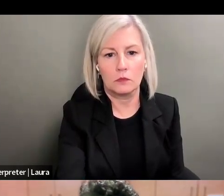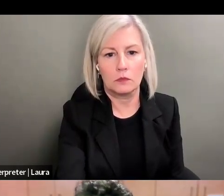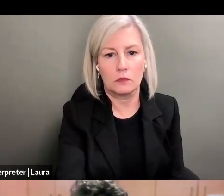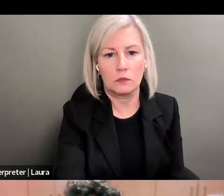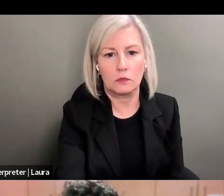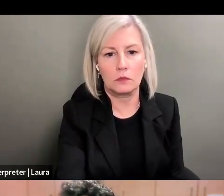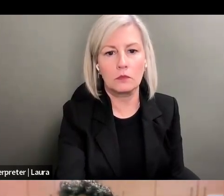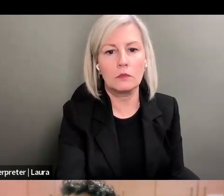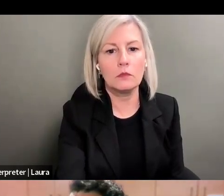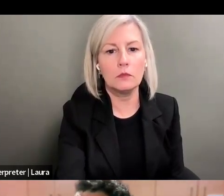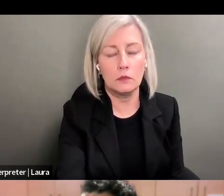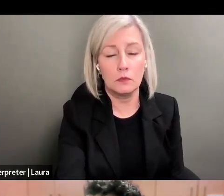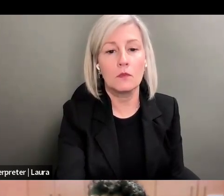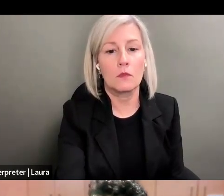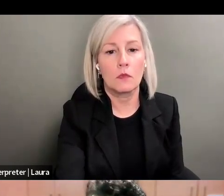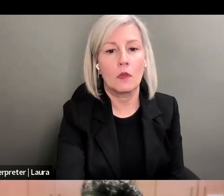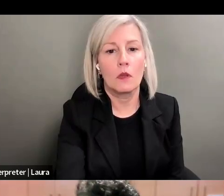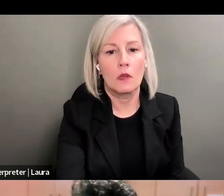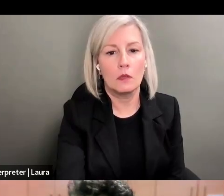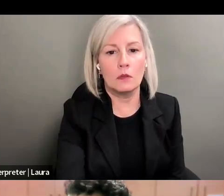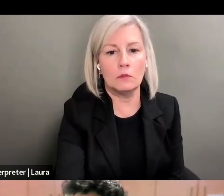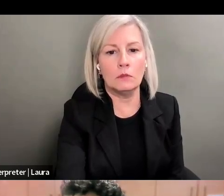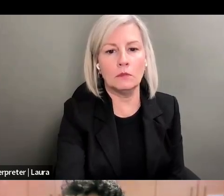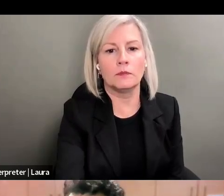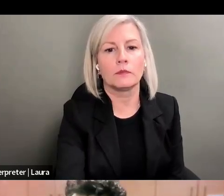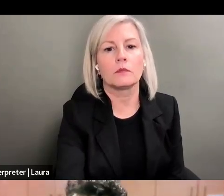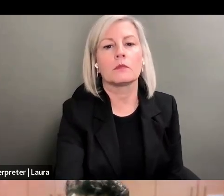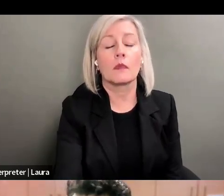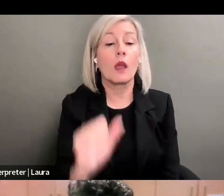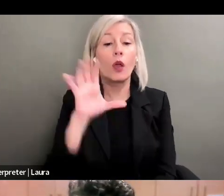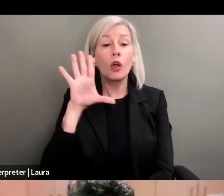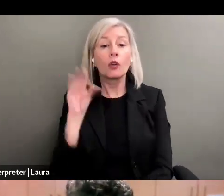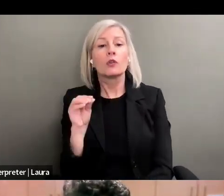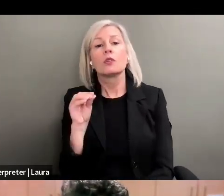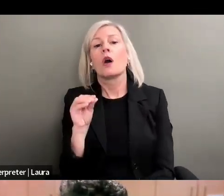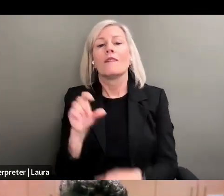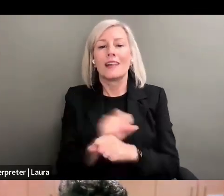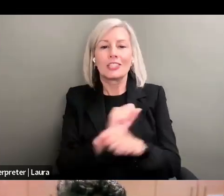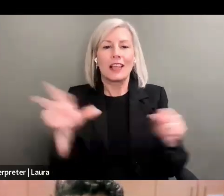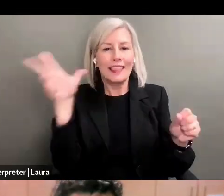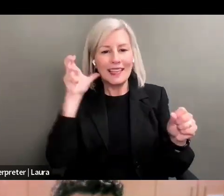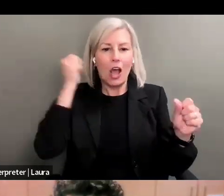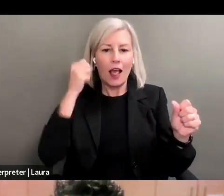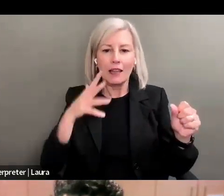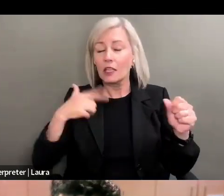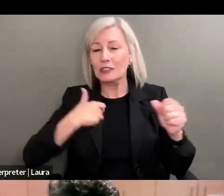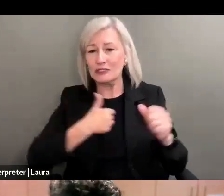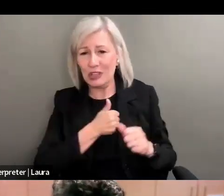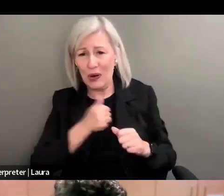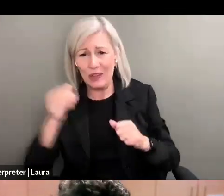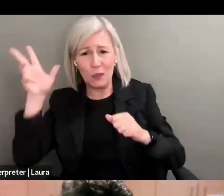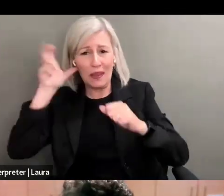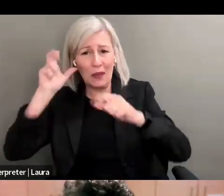So, functional listening evaluations and audiologic perspective. And sorry if you guys hear thunder, it's storming pretty bad over by me.